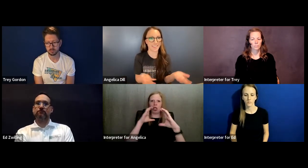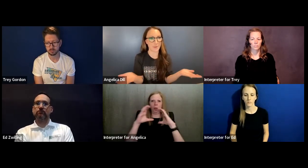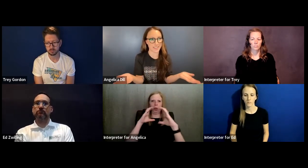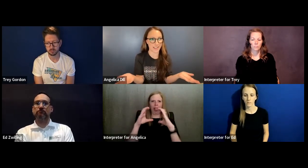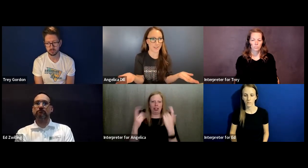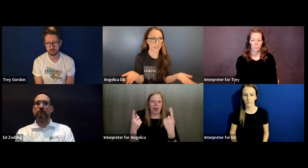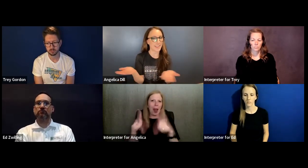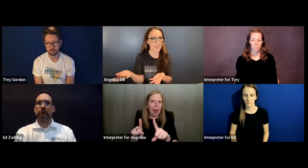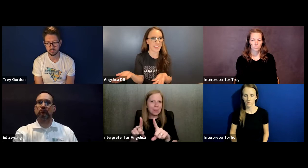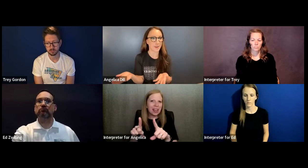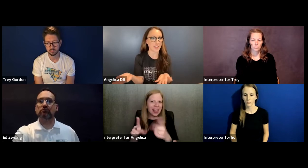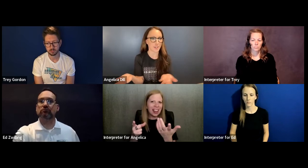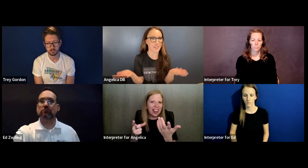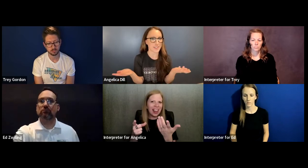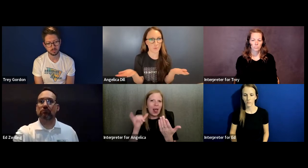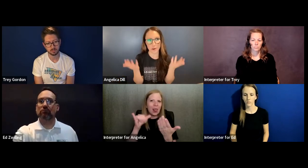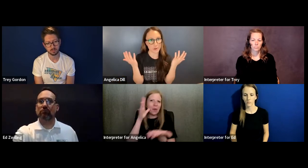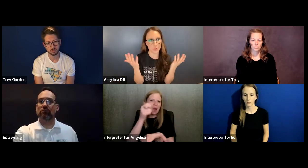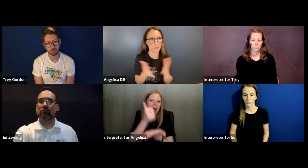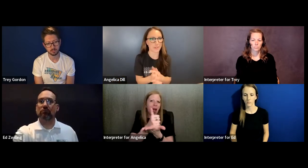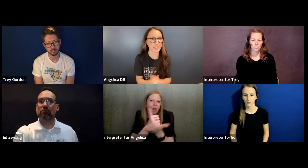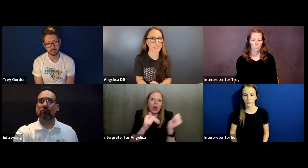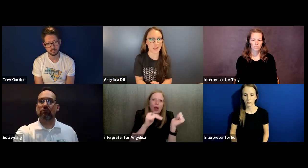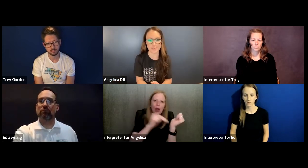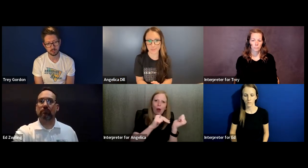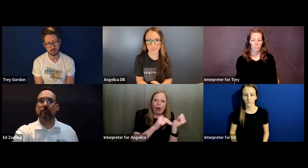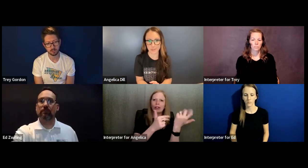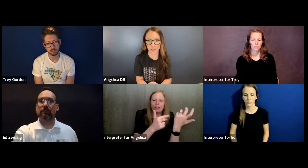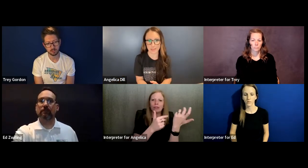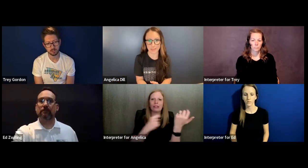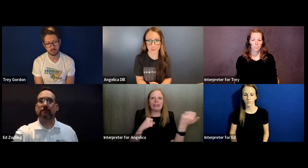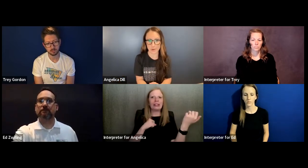that would tell the hearing nurse or whoever is the staff everything i think they would